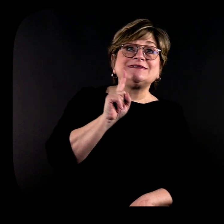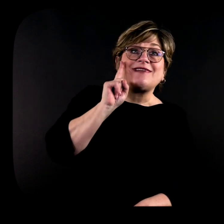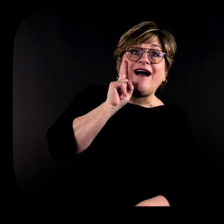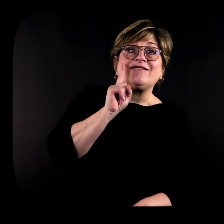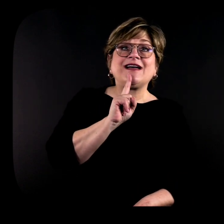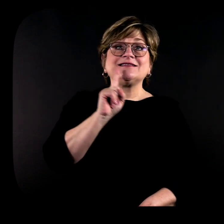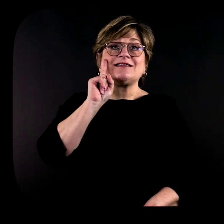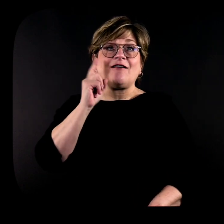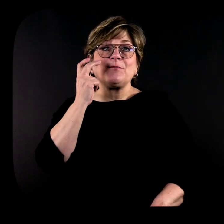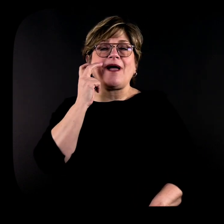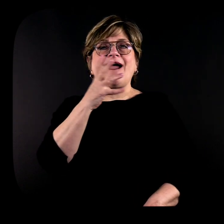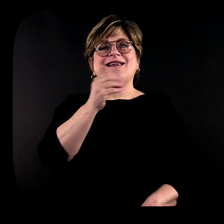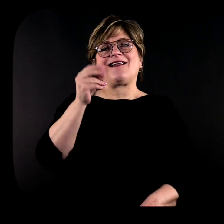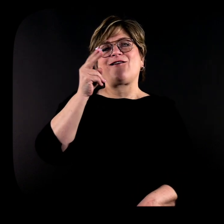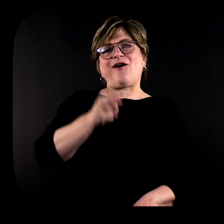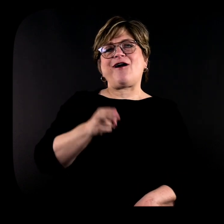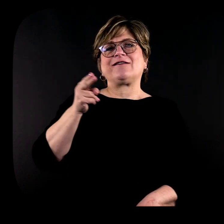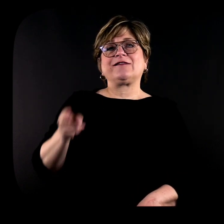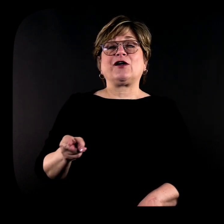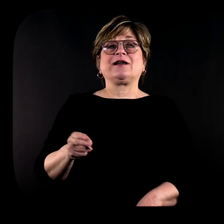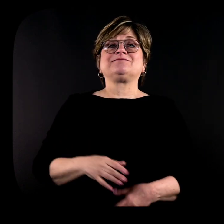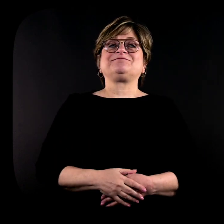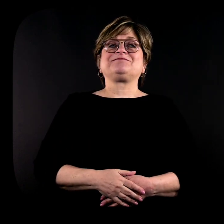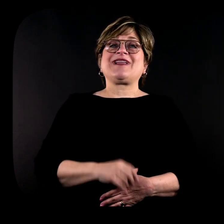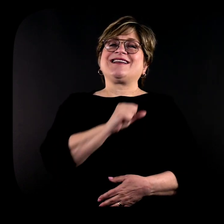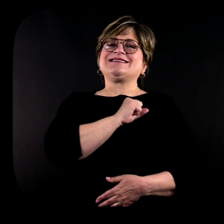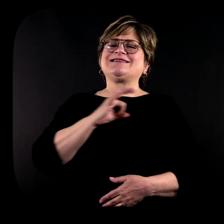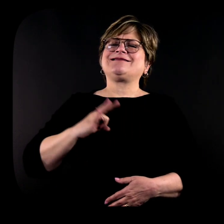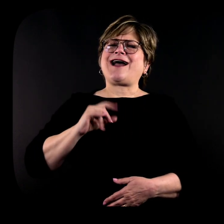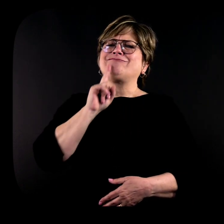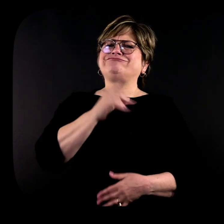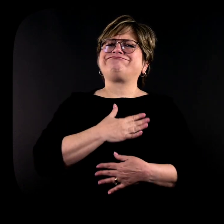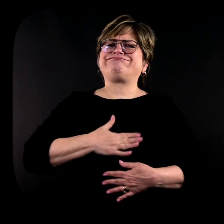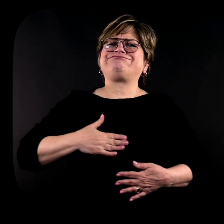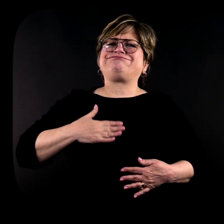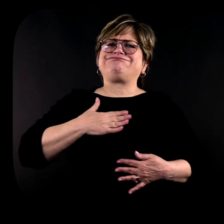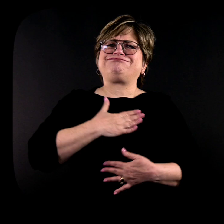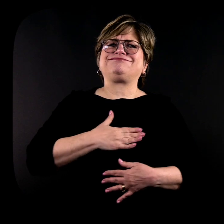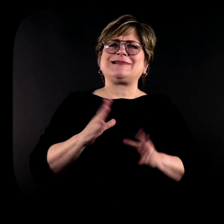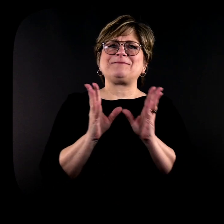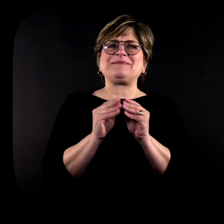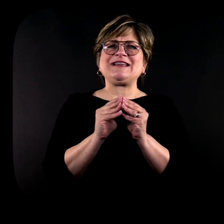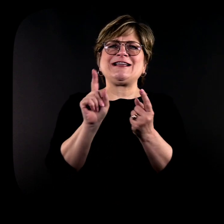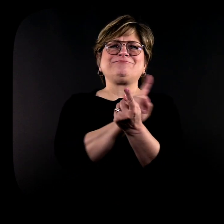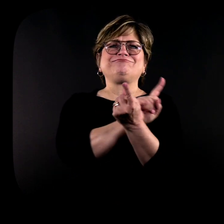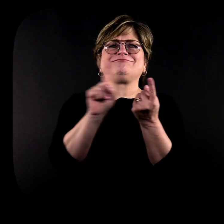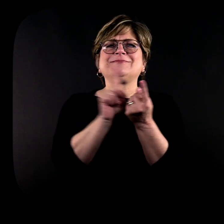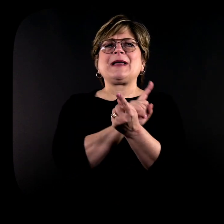deafblind, or hard of hearing. The staff enjoyed meeting parents and